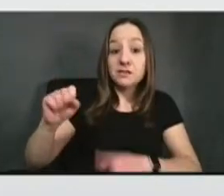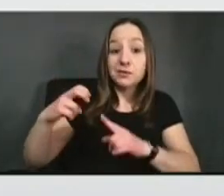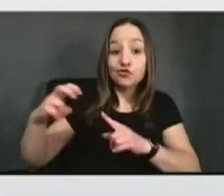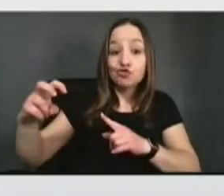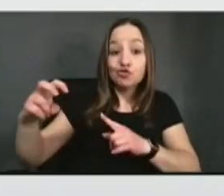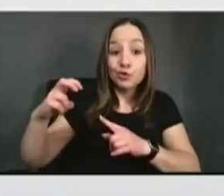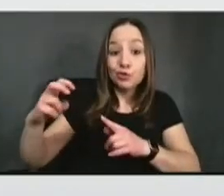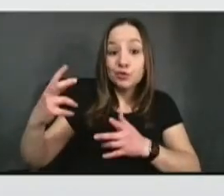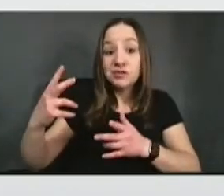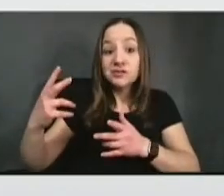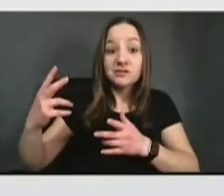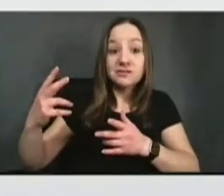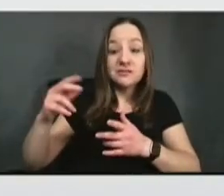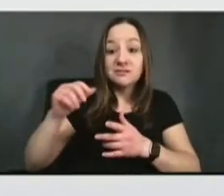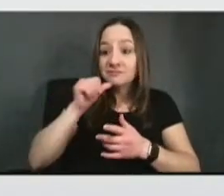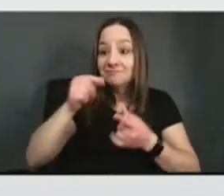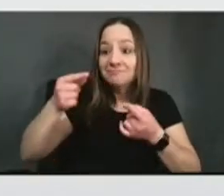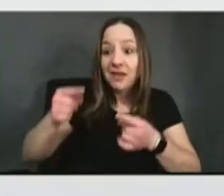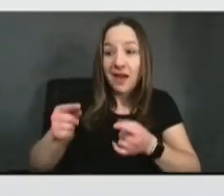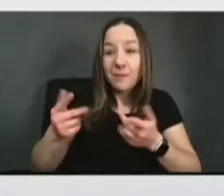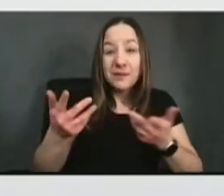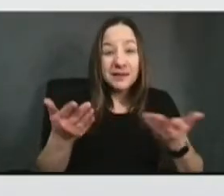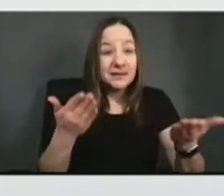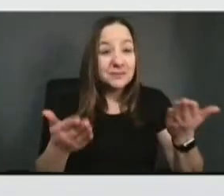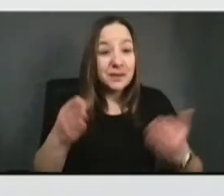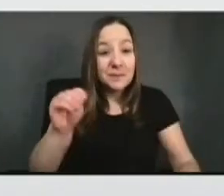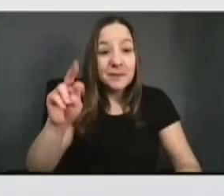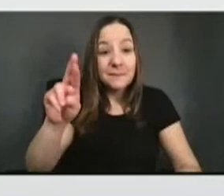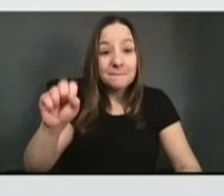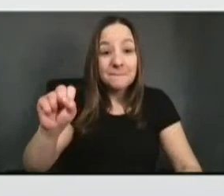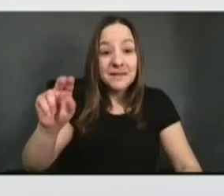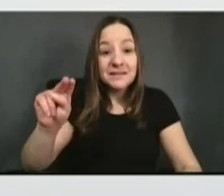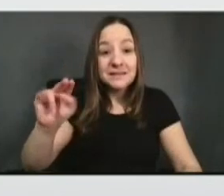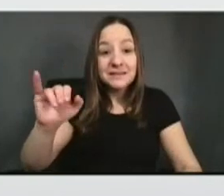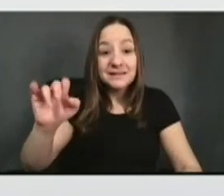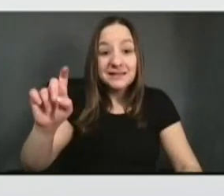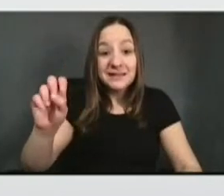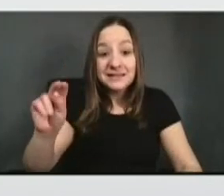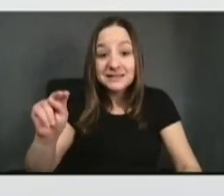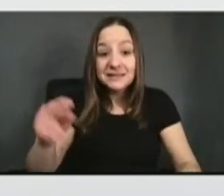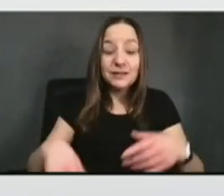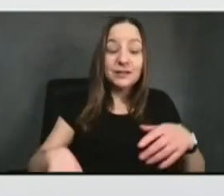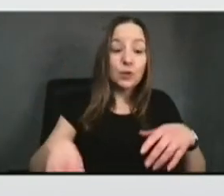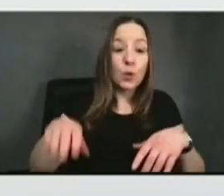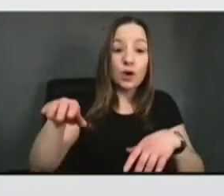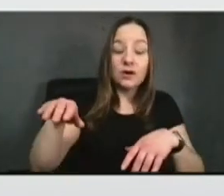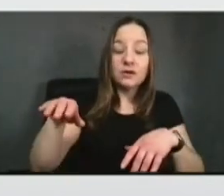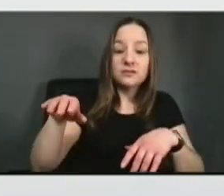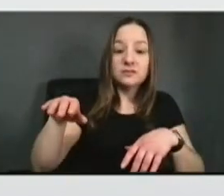some of our bus routes. First